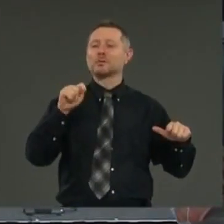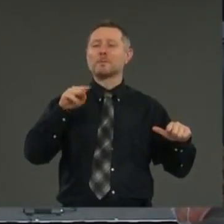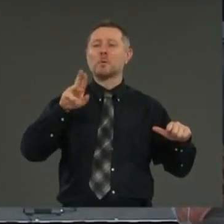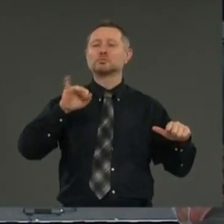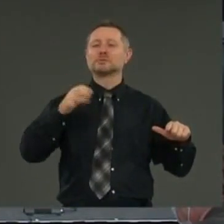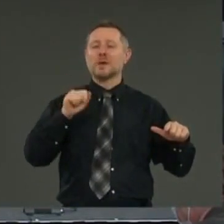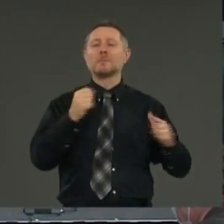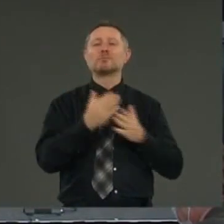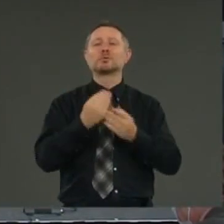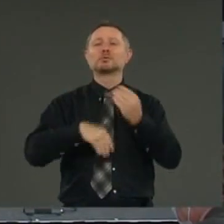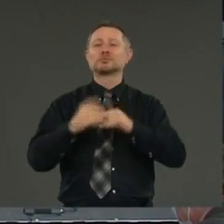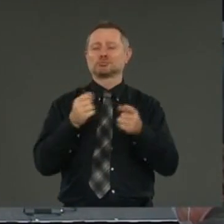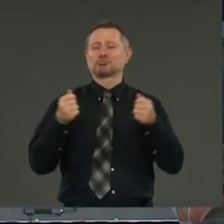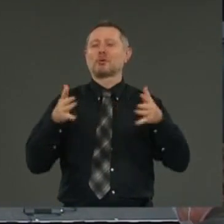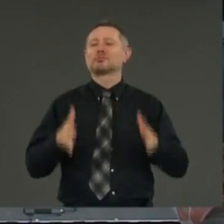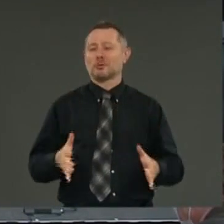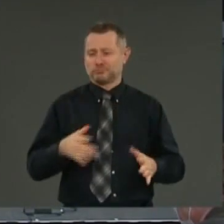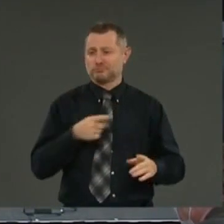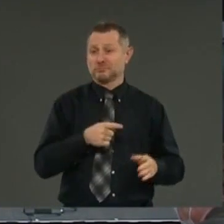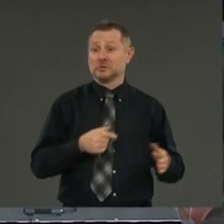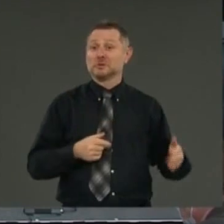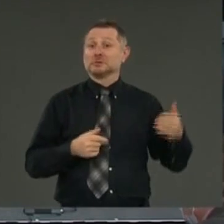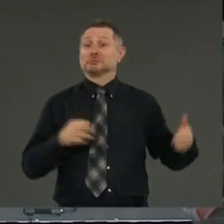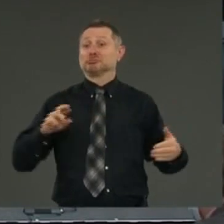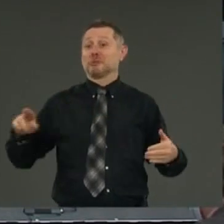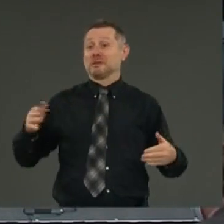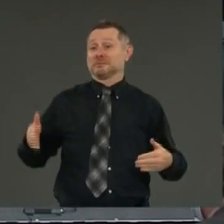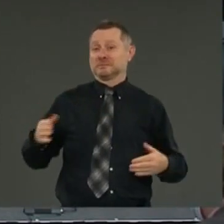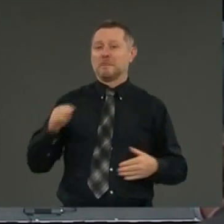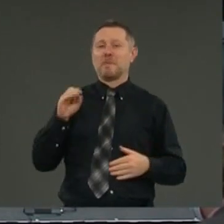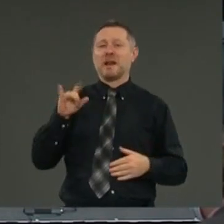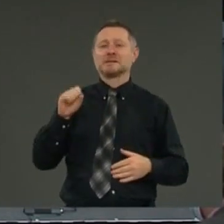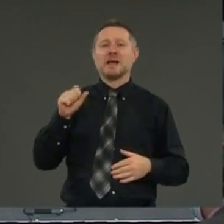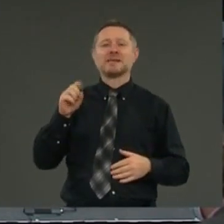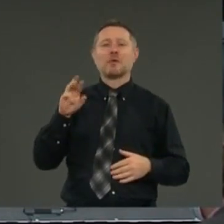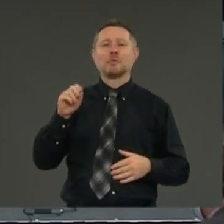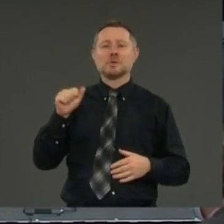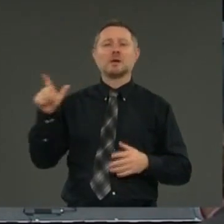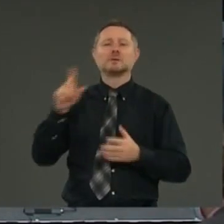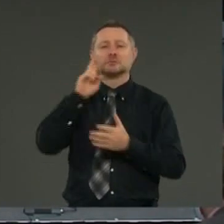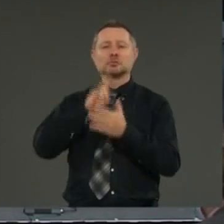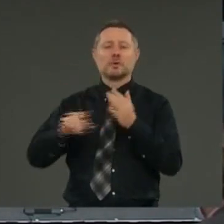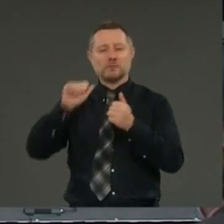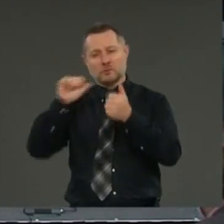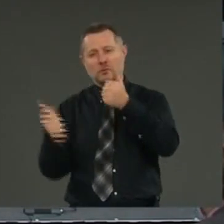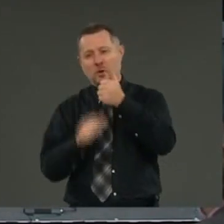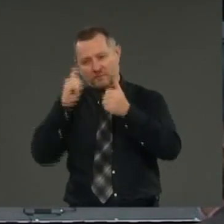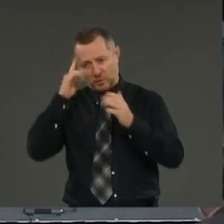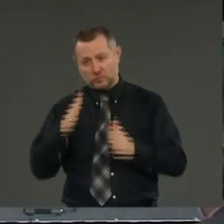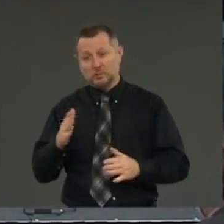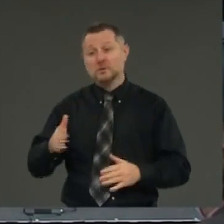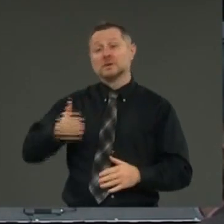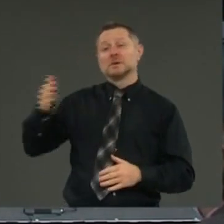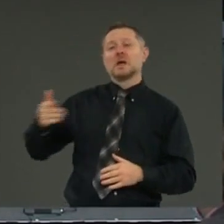GOOD AFTERNOON. THANK YOU ALL FOR BEING HERE. FORETHOSE WHO DON'T KNOW THE PEOPLE JOINING ME TODAY, TO THE LEFT IS THE BUDGET DIRECTOR OF